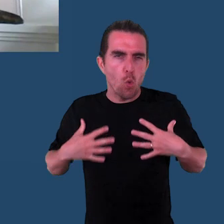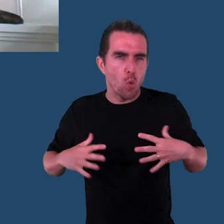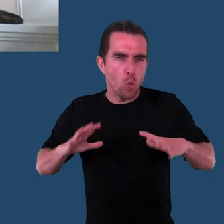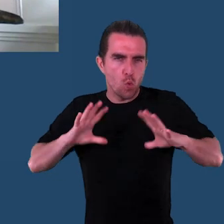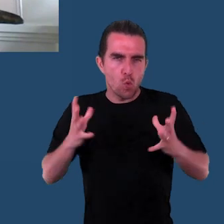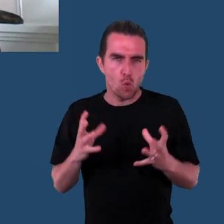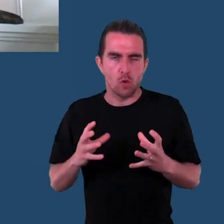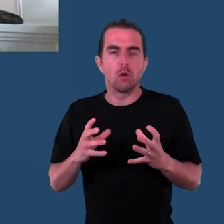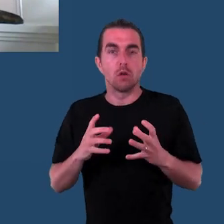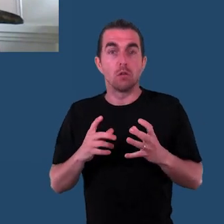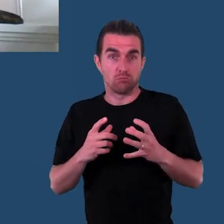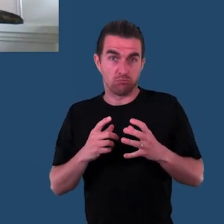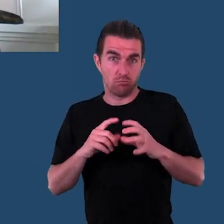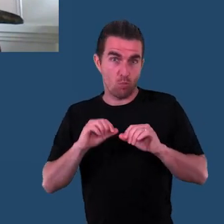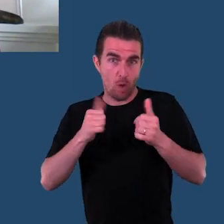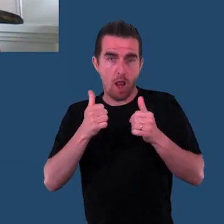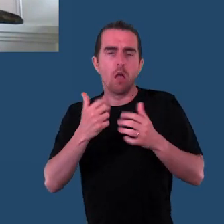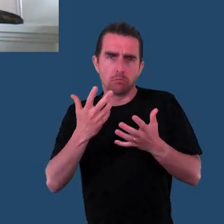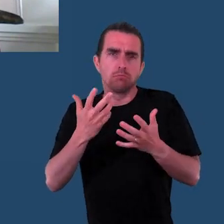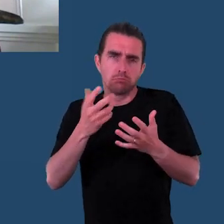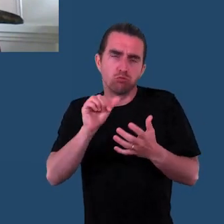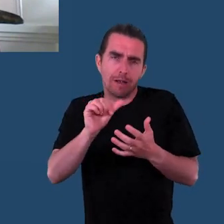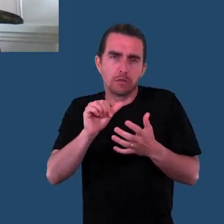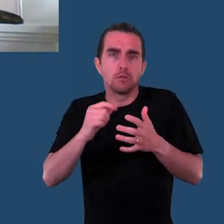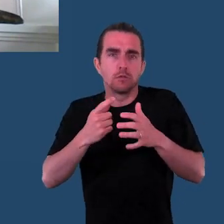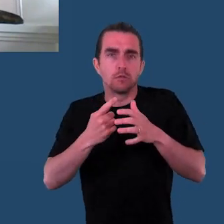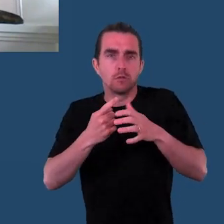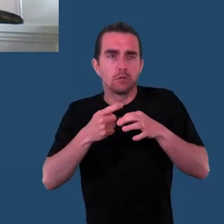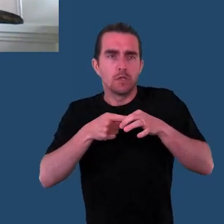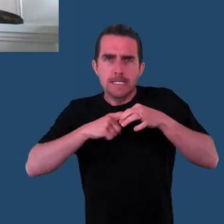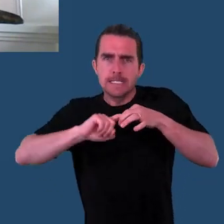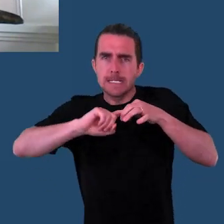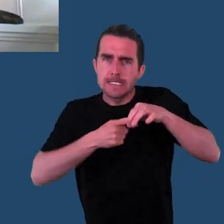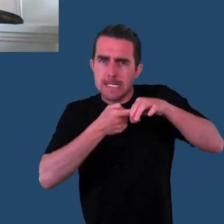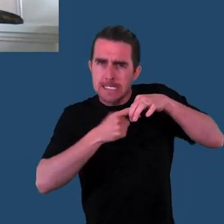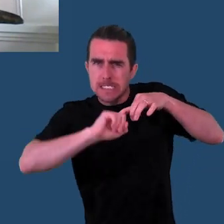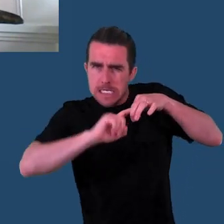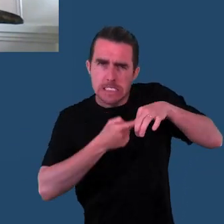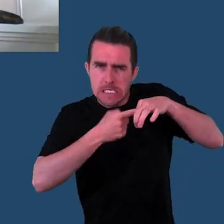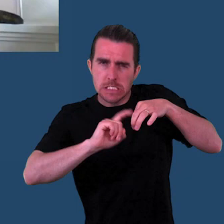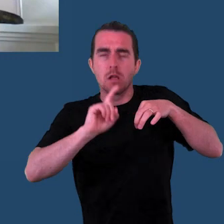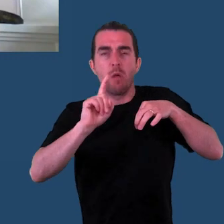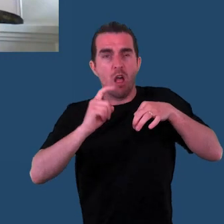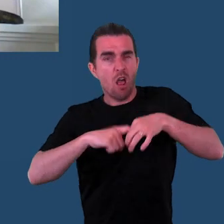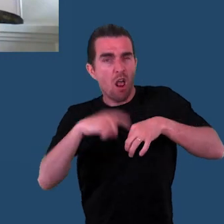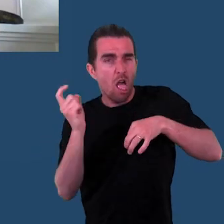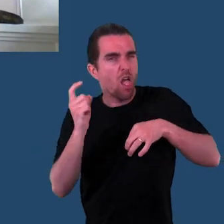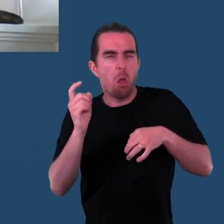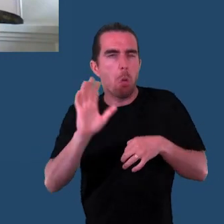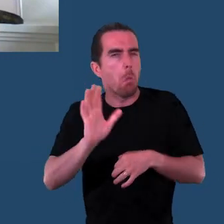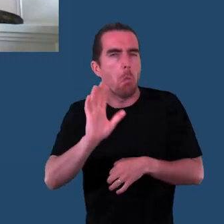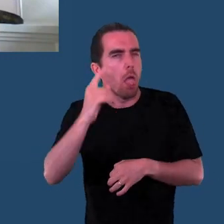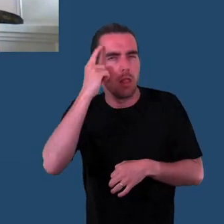that obviously stops the bones rubbing together, and things like that. So, yeah, I don't think so.